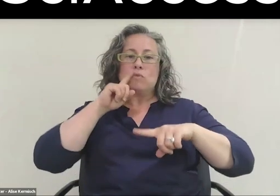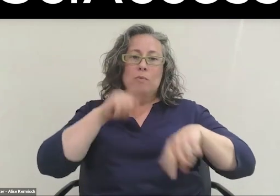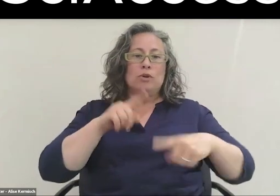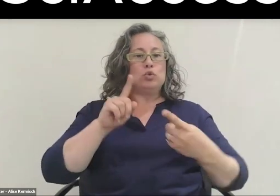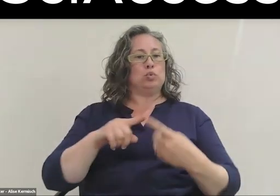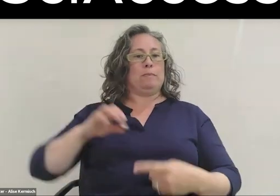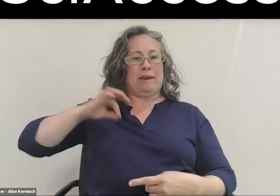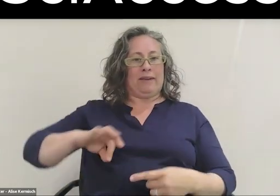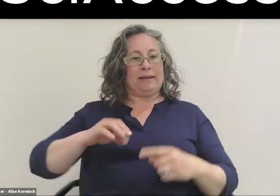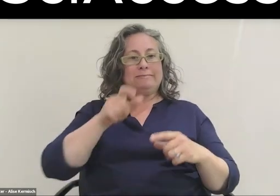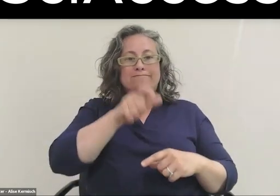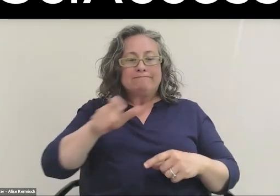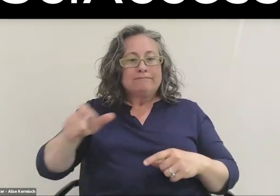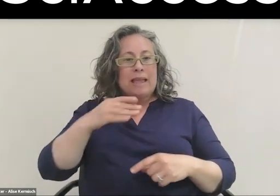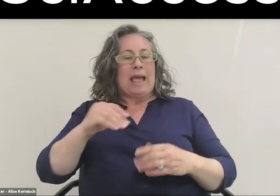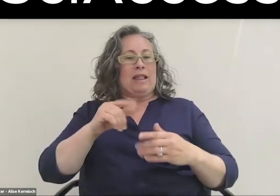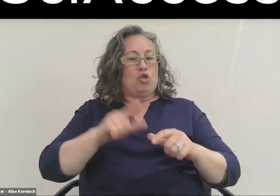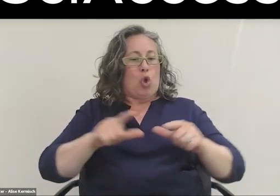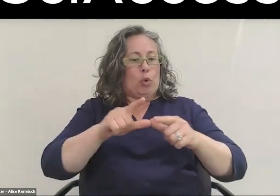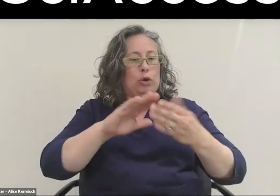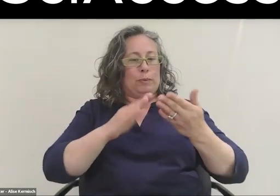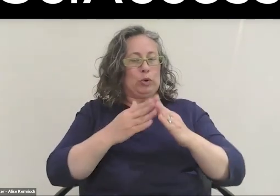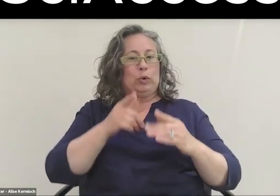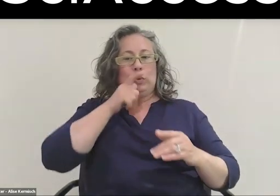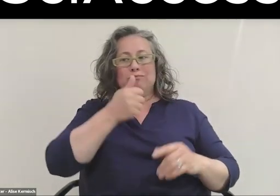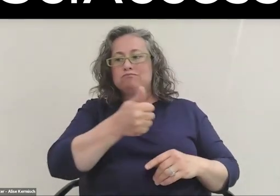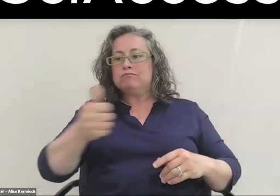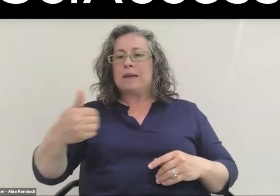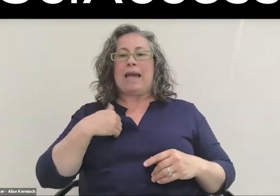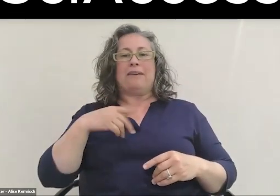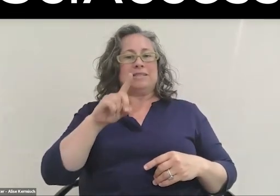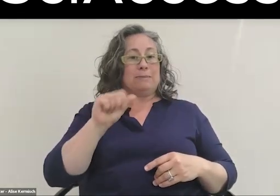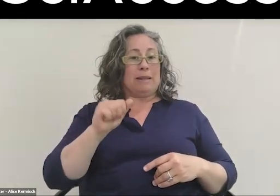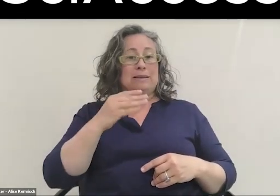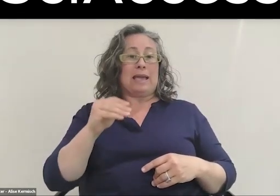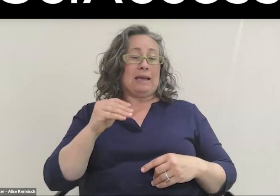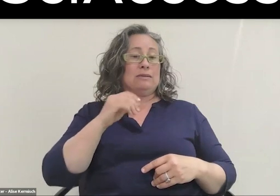in the local community, people who have disabilities or who are older adults.